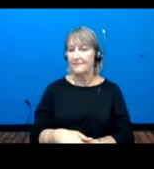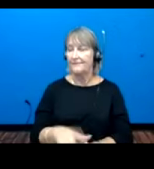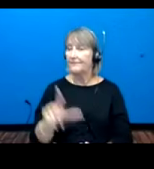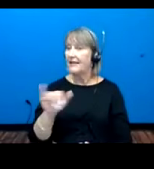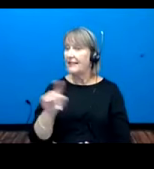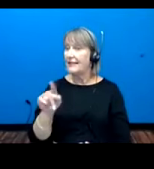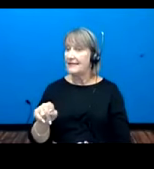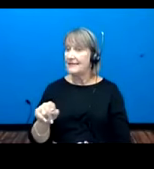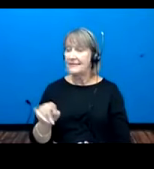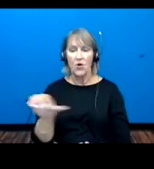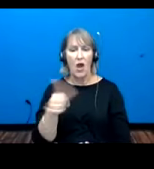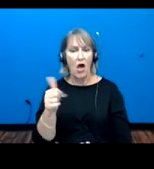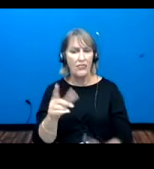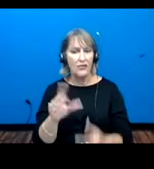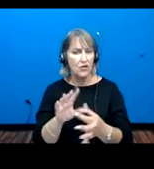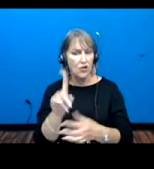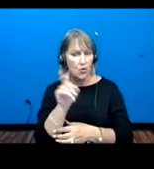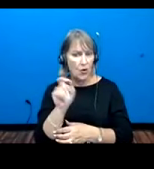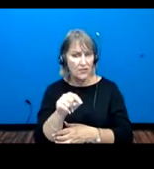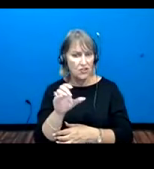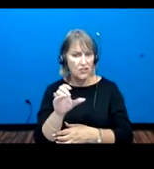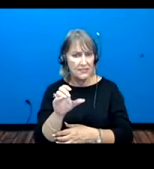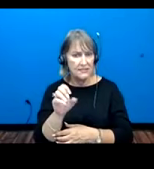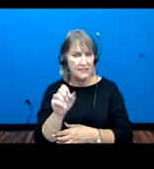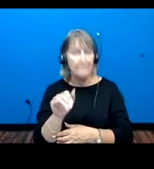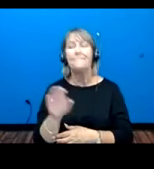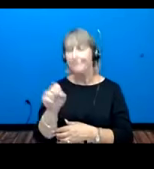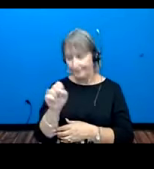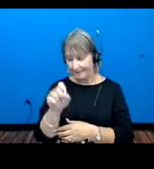Or any other questions, Sam? Sam: We have another question from Katrina